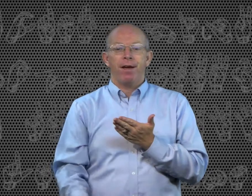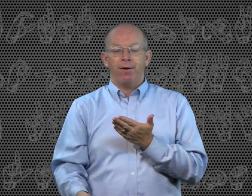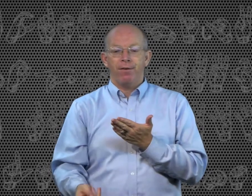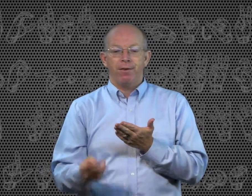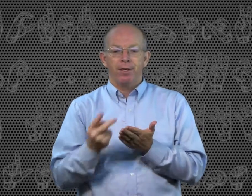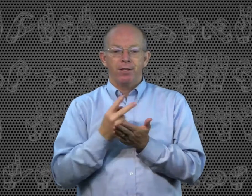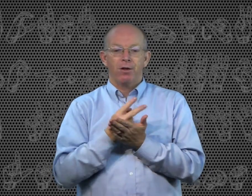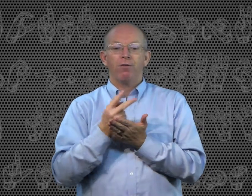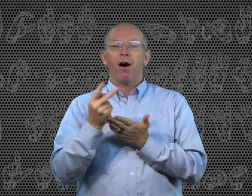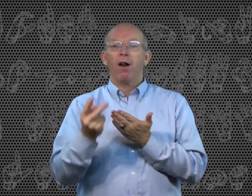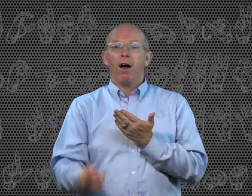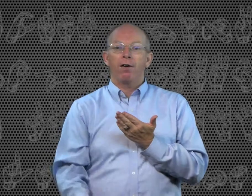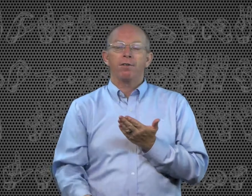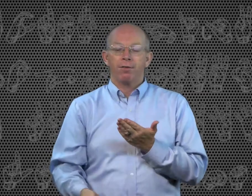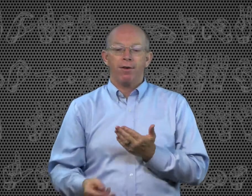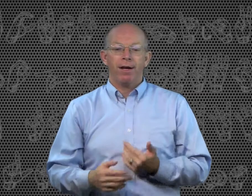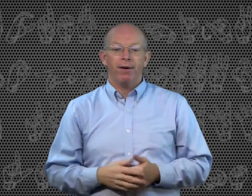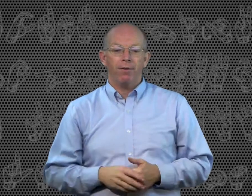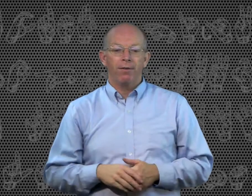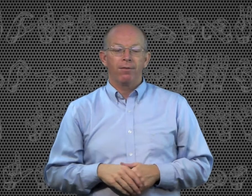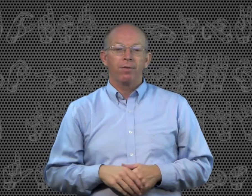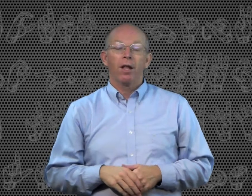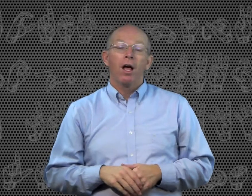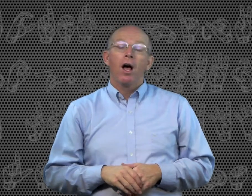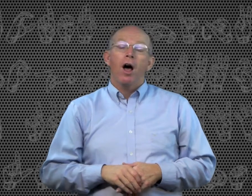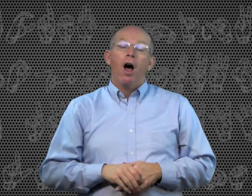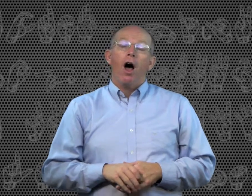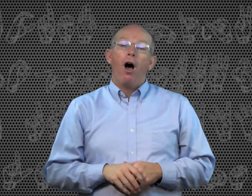FAIL Fall off. FAIL